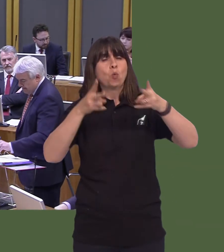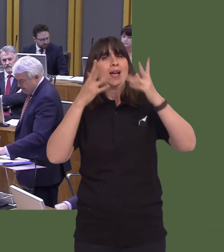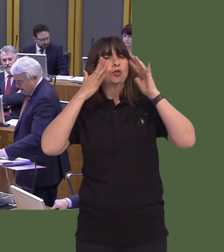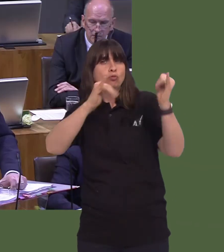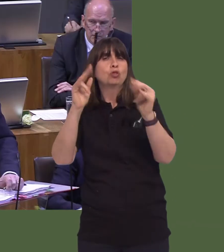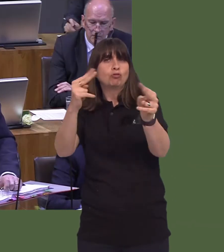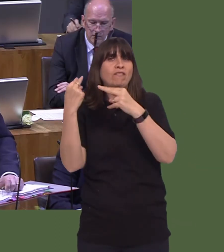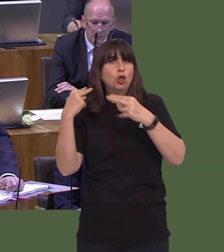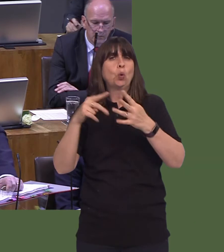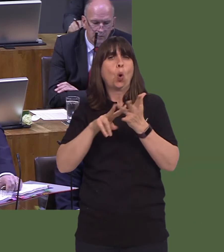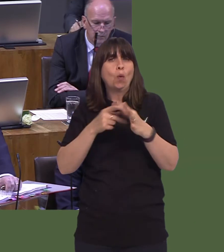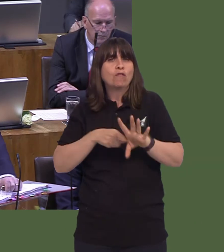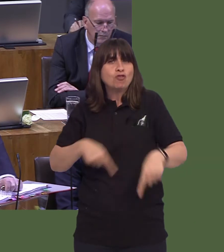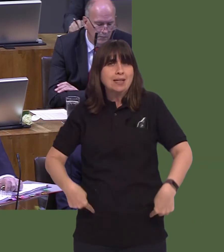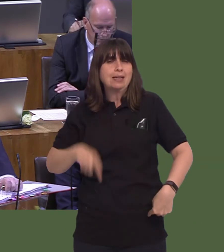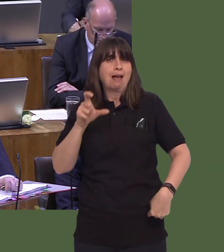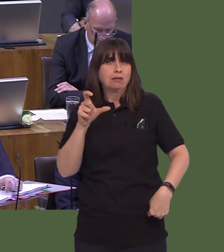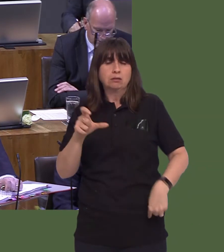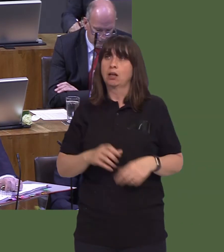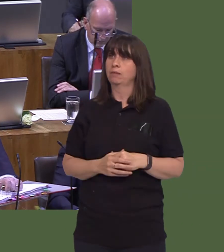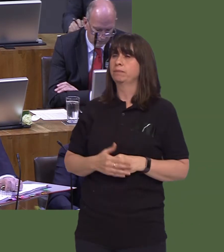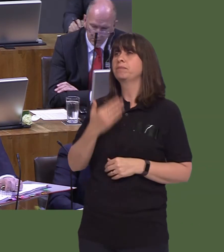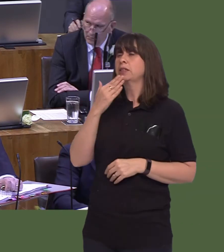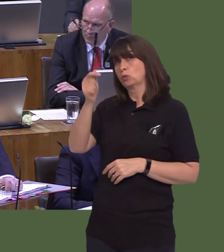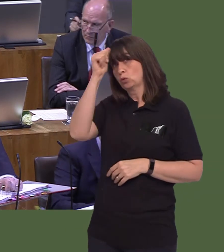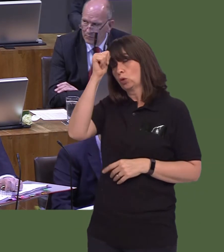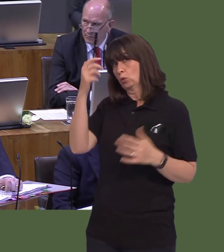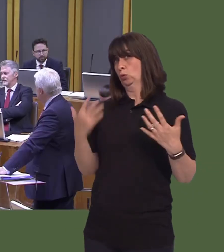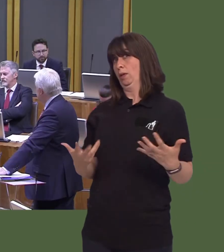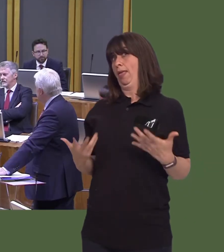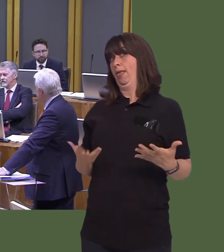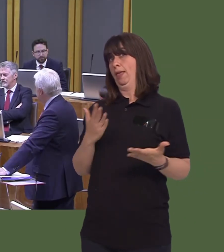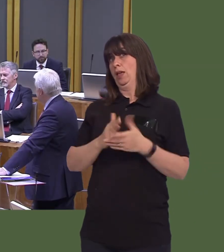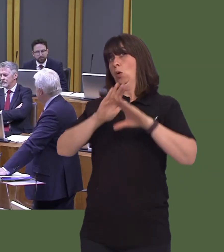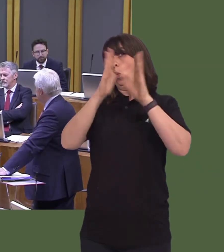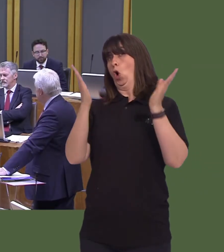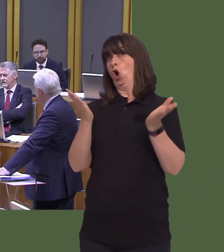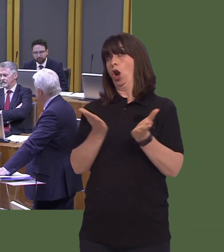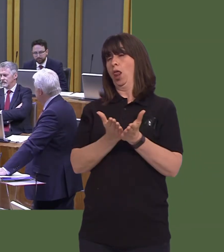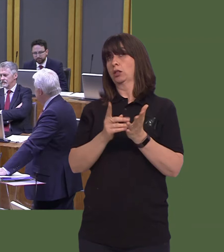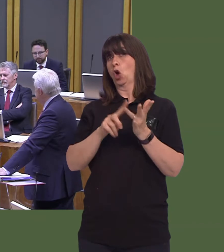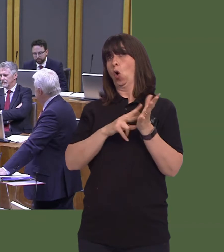Jane Hutt AM: Thank you, First Minister. You'll be aware that today, in fact, is World Ovarian Cancer Day.